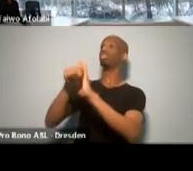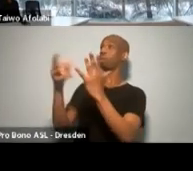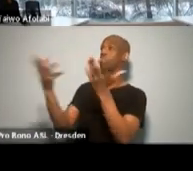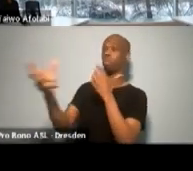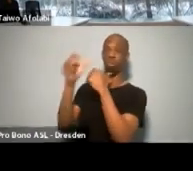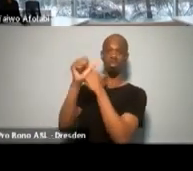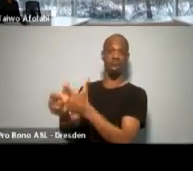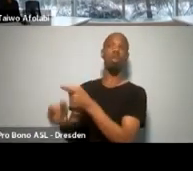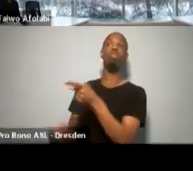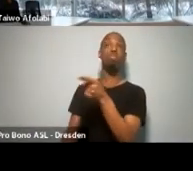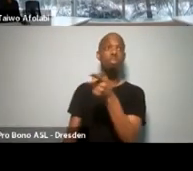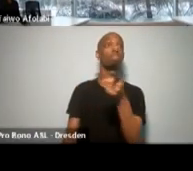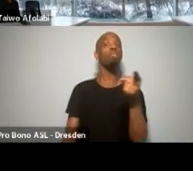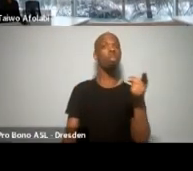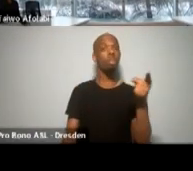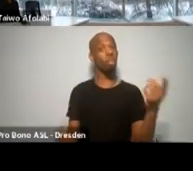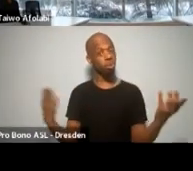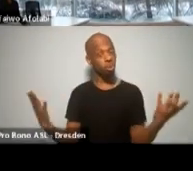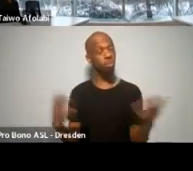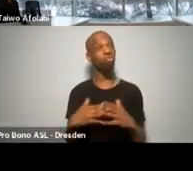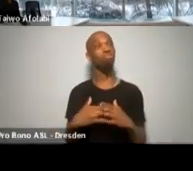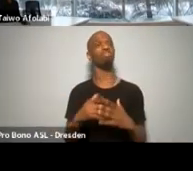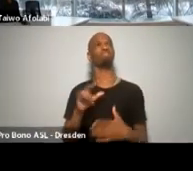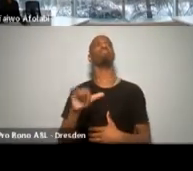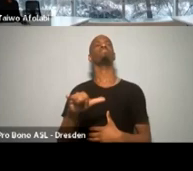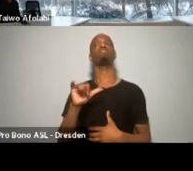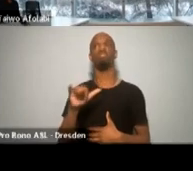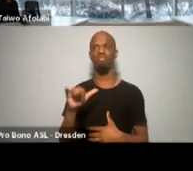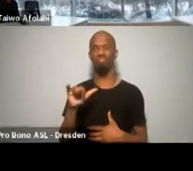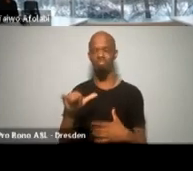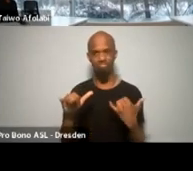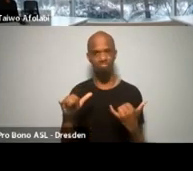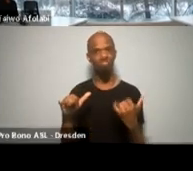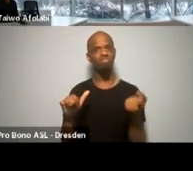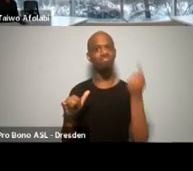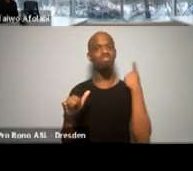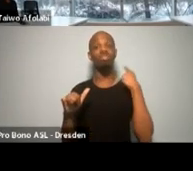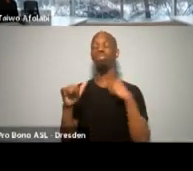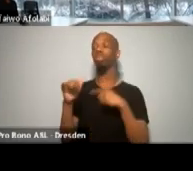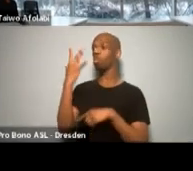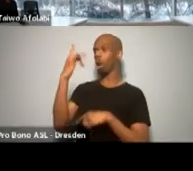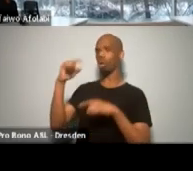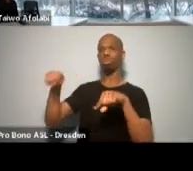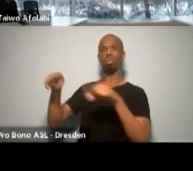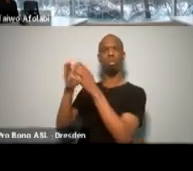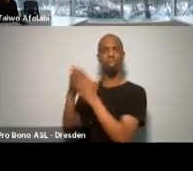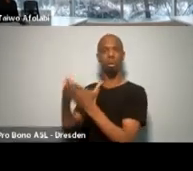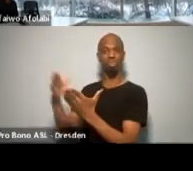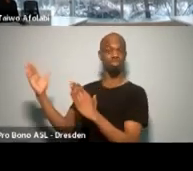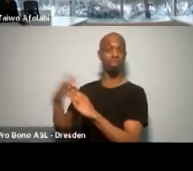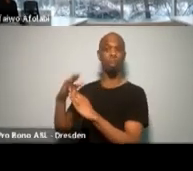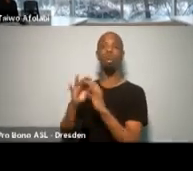and that speaks volumes about the importance of the book being launched today, and about the work,